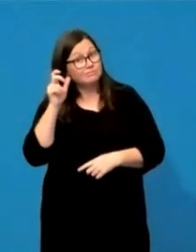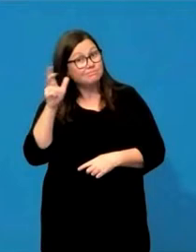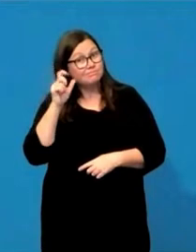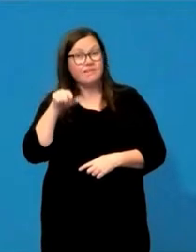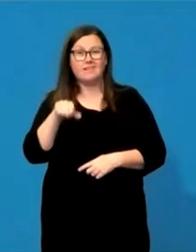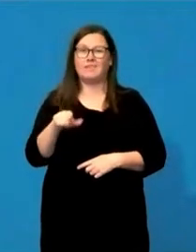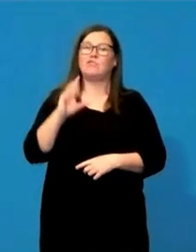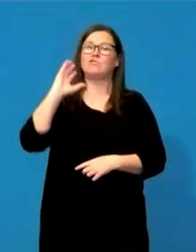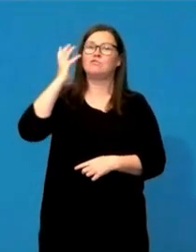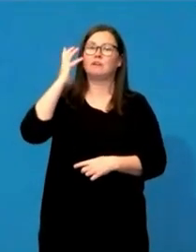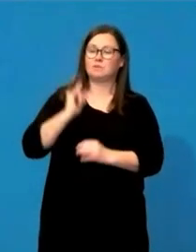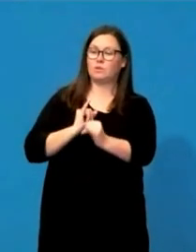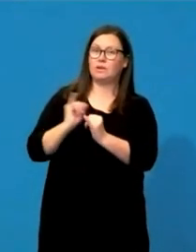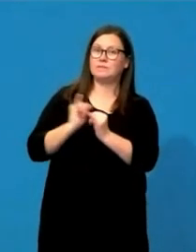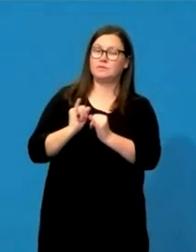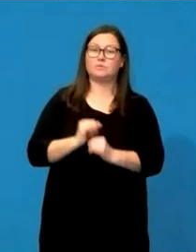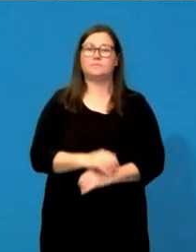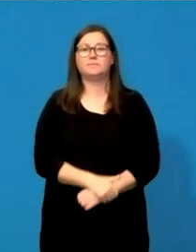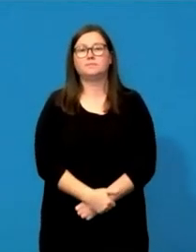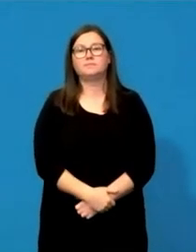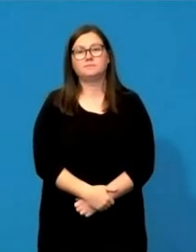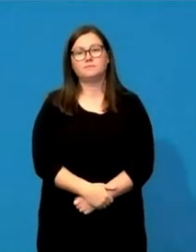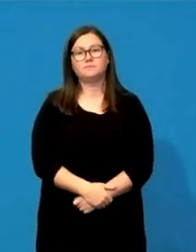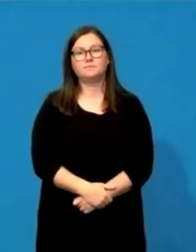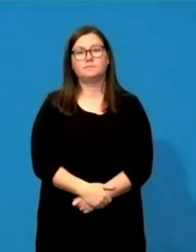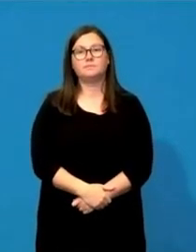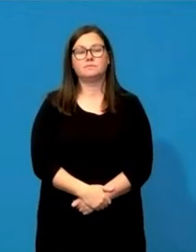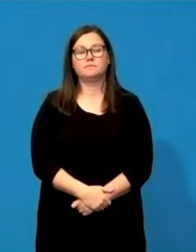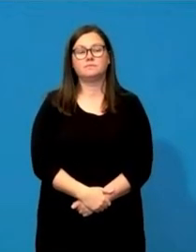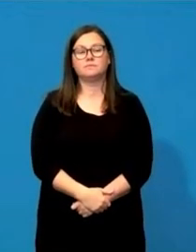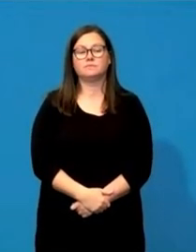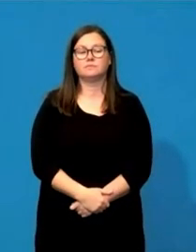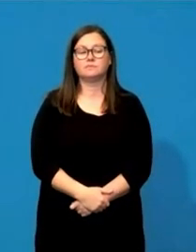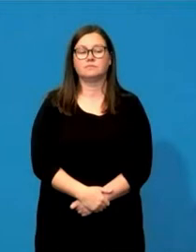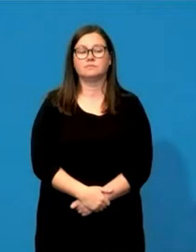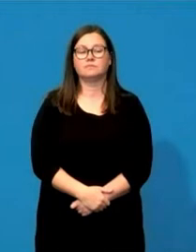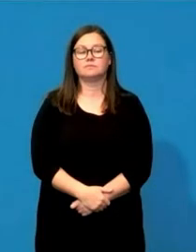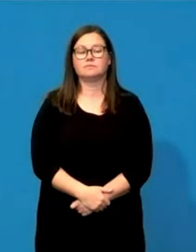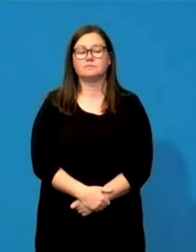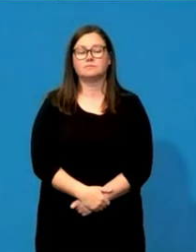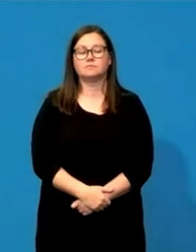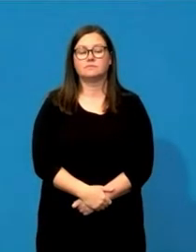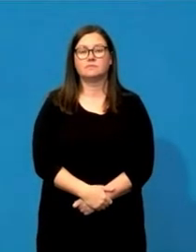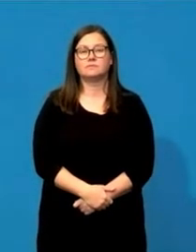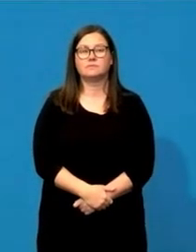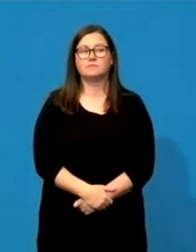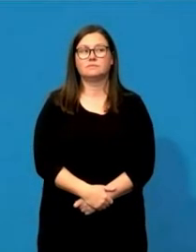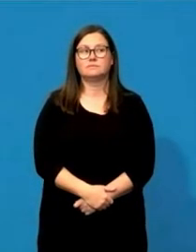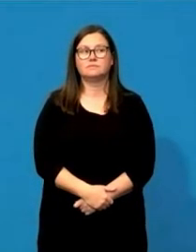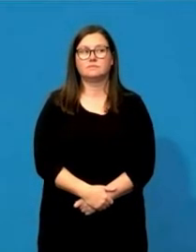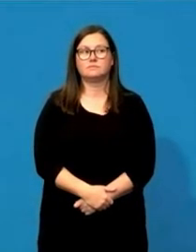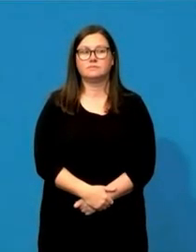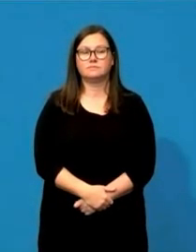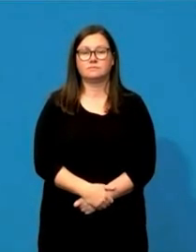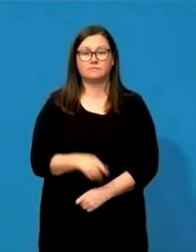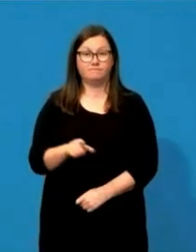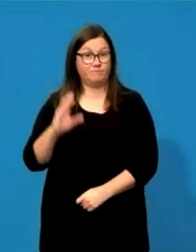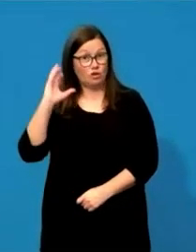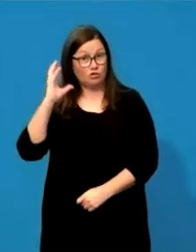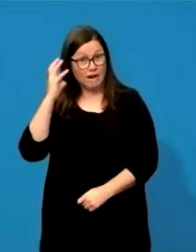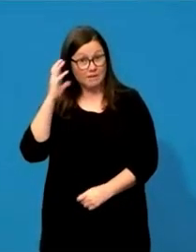What would you see change in Fitzroy?